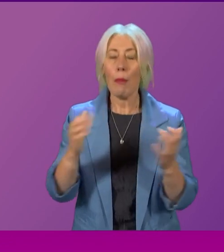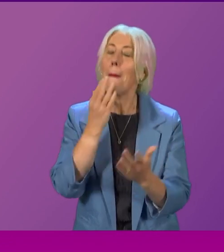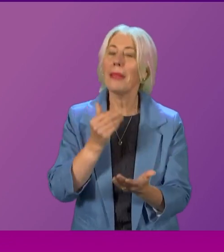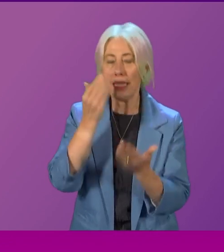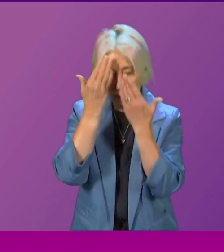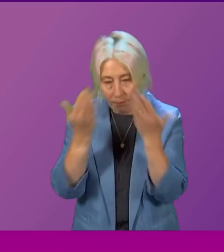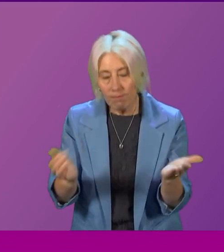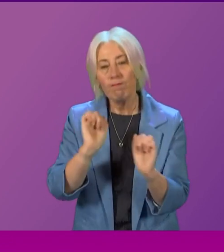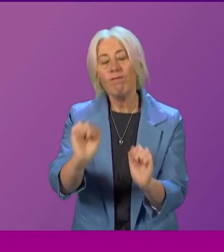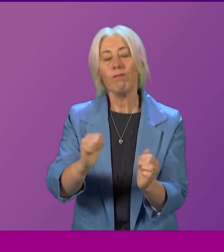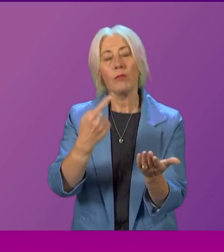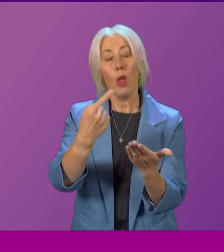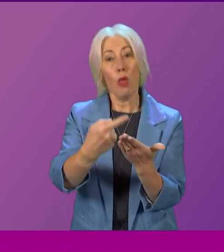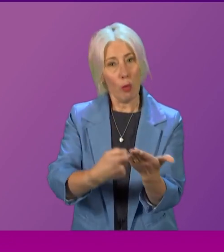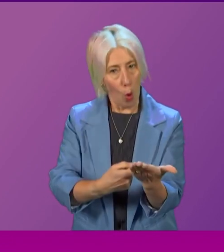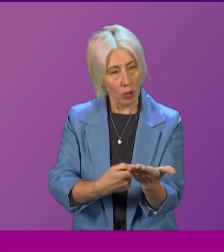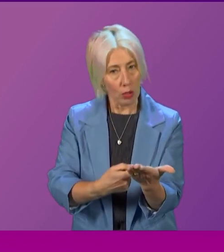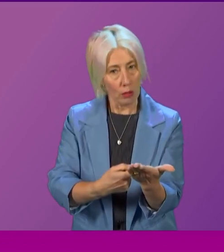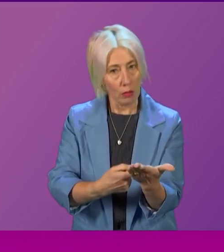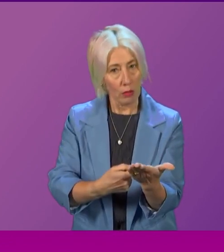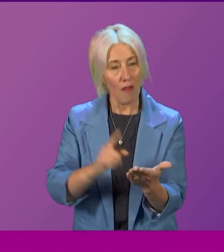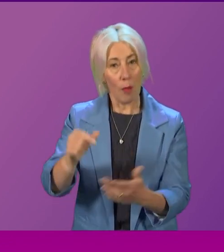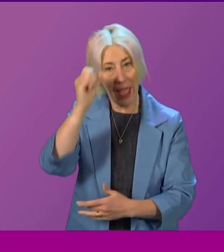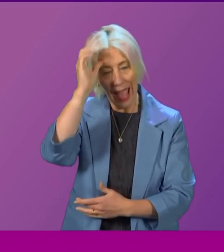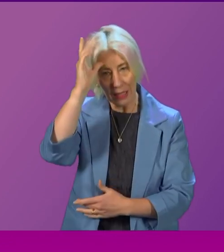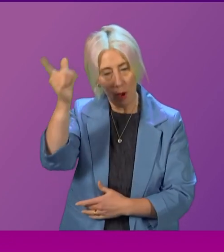of the UN rapporteur, but the First Minister voted against that.